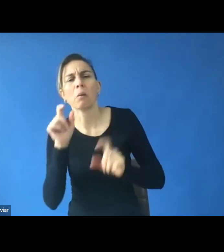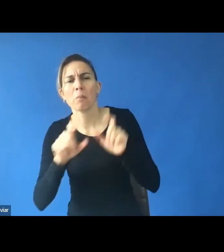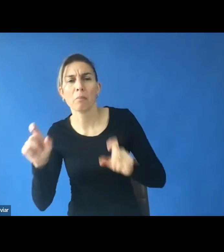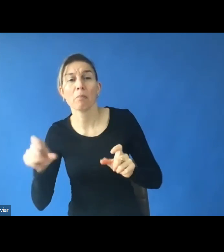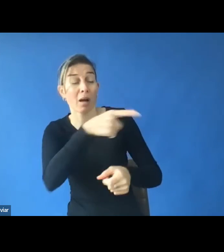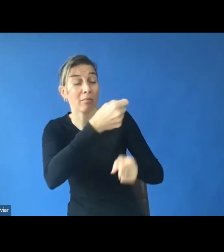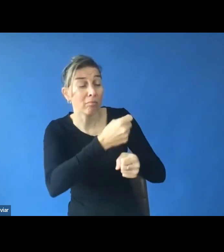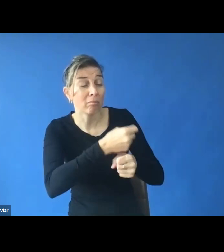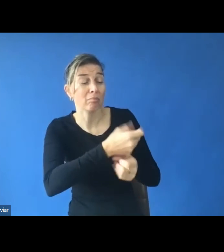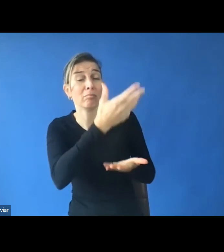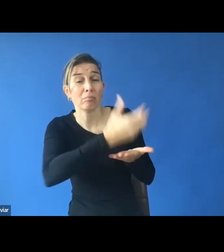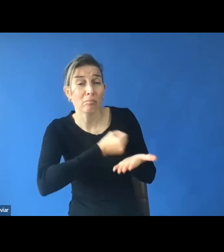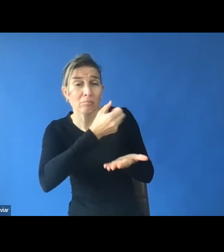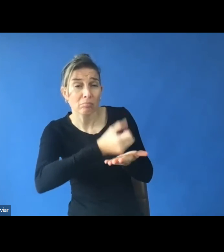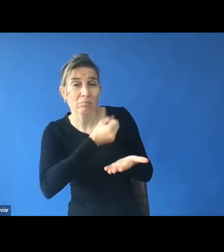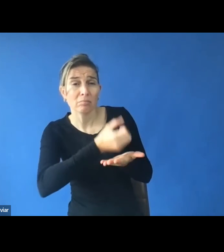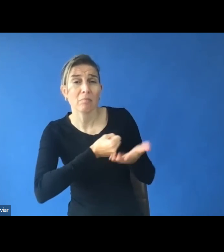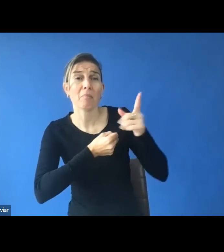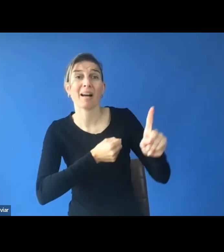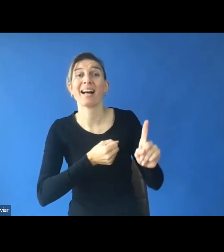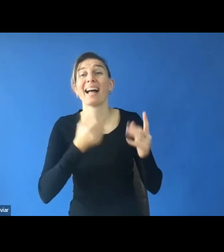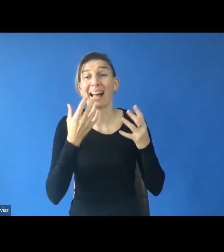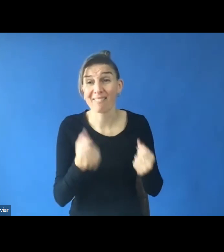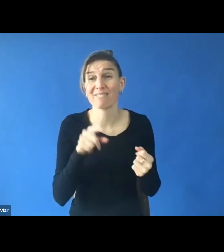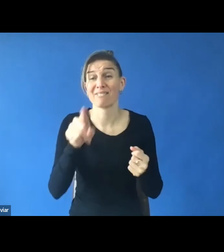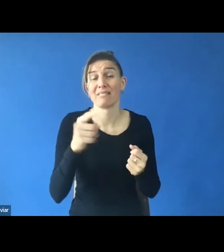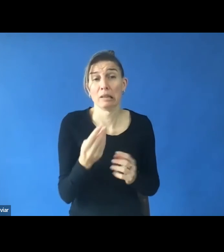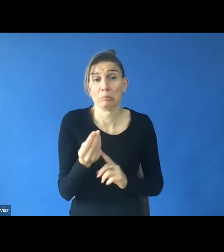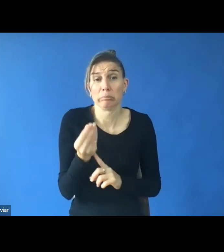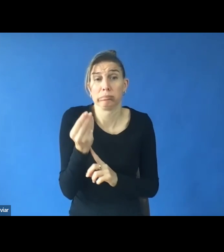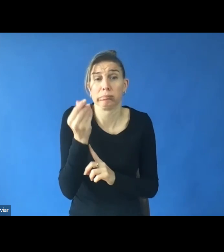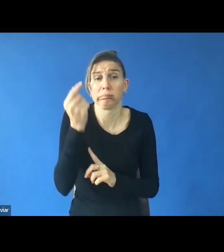and extra costs are made, they have effective access to healthcare services.